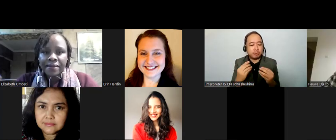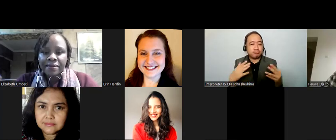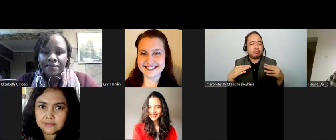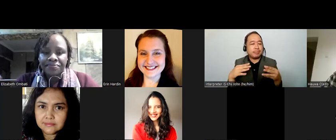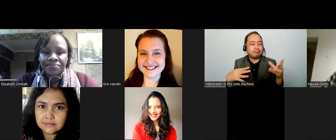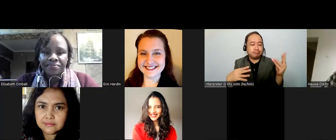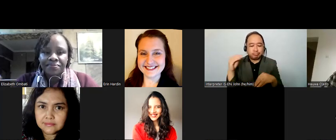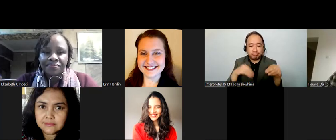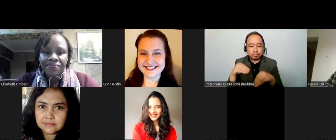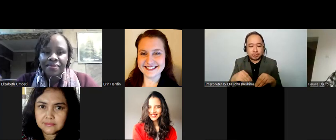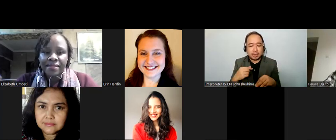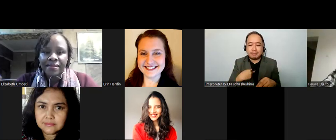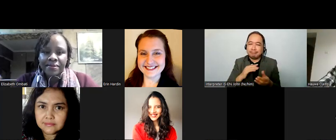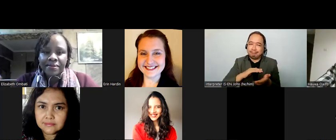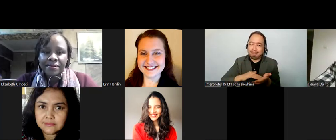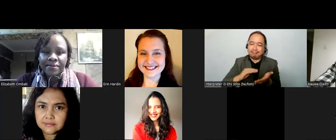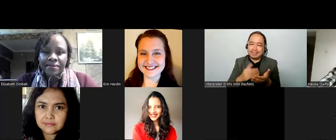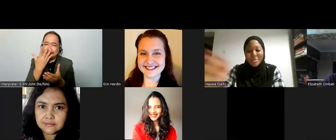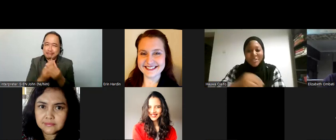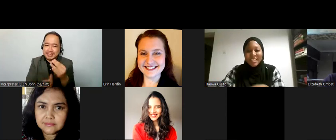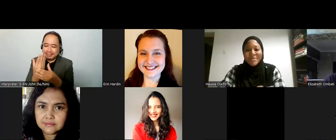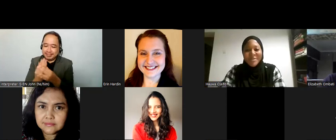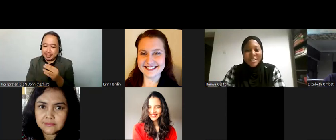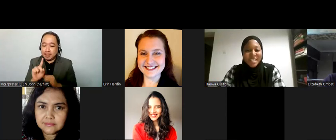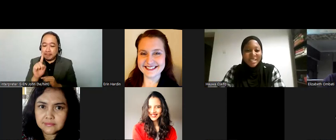thank you very much elizabeth he said that was a summary i feel like that